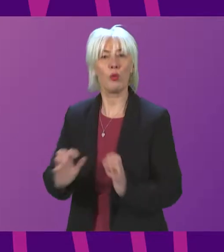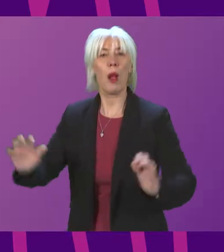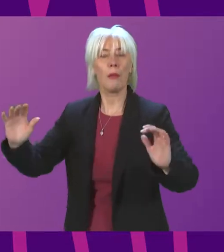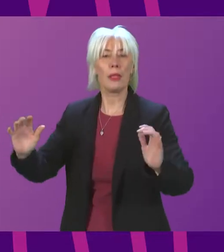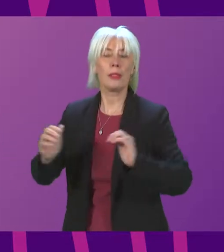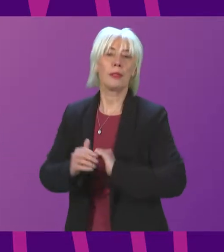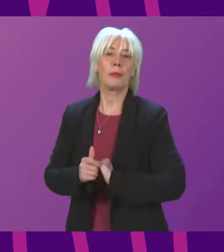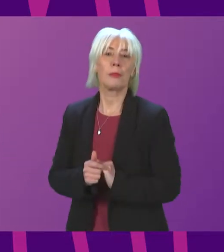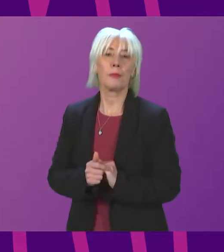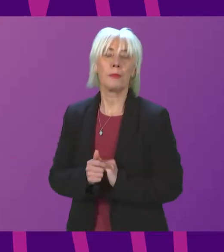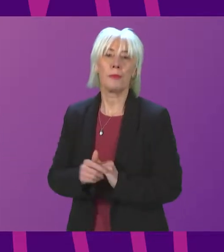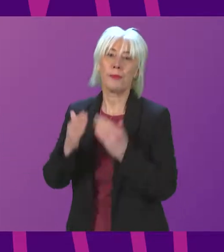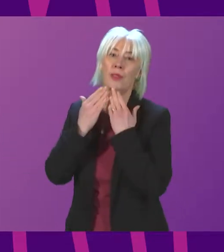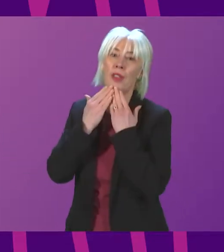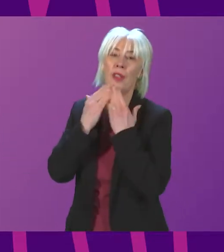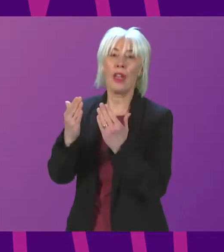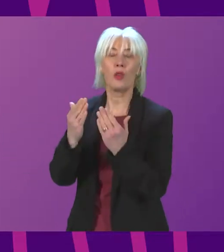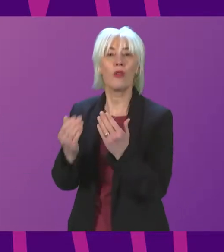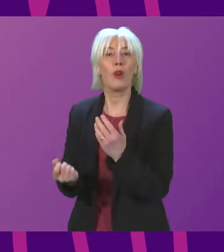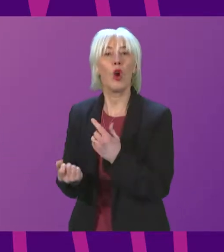thank you for the opportunity to address you this afternoon.